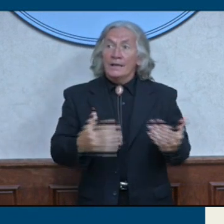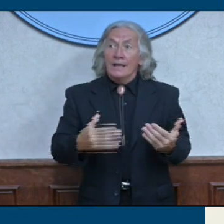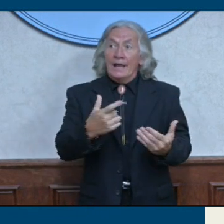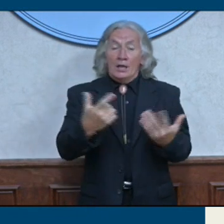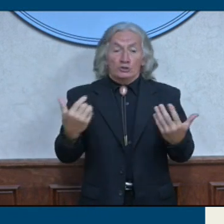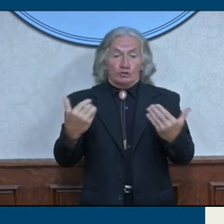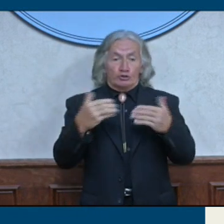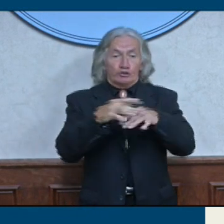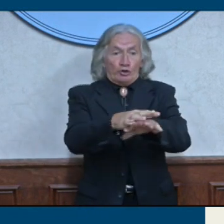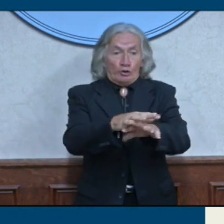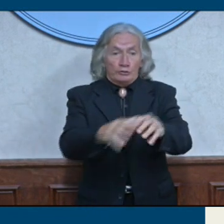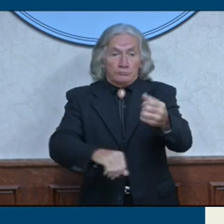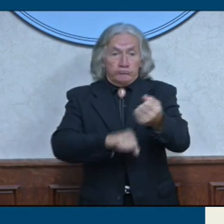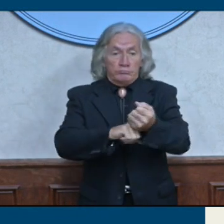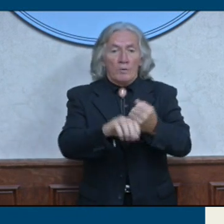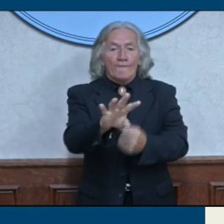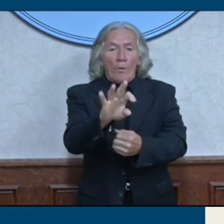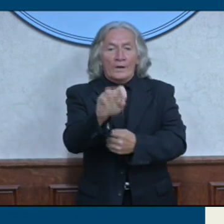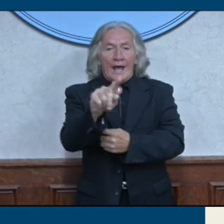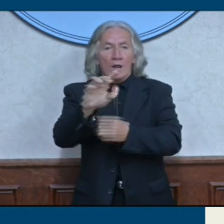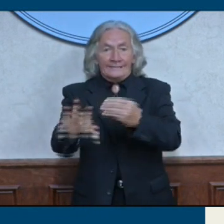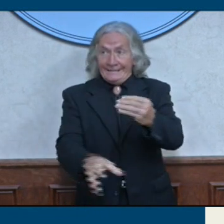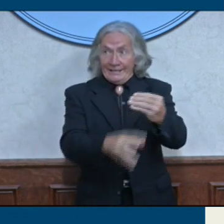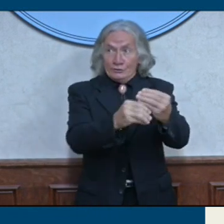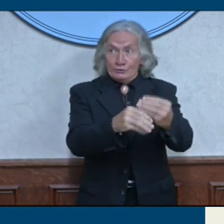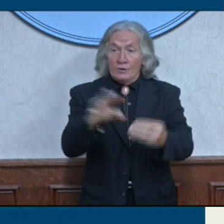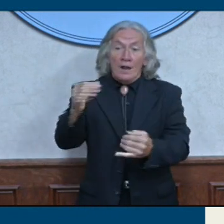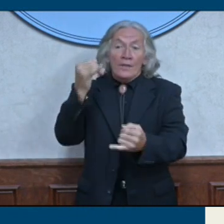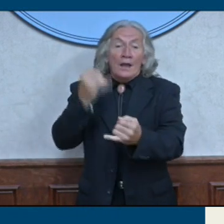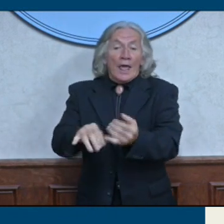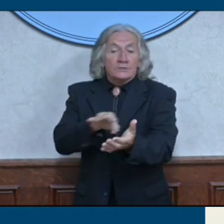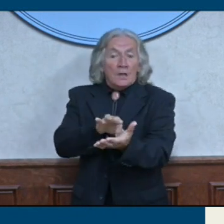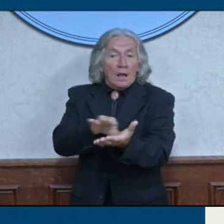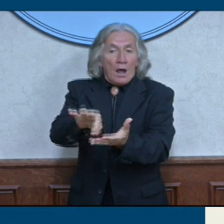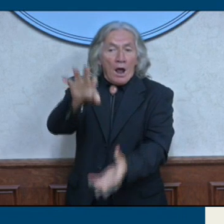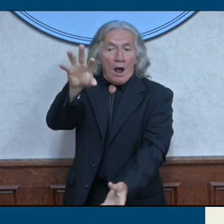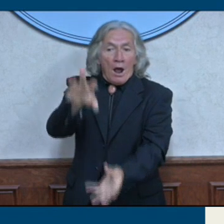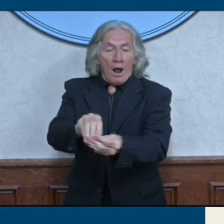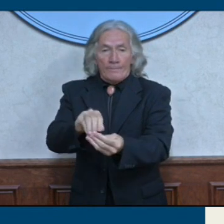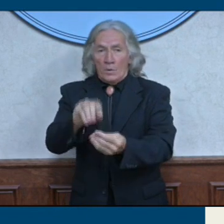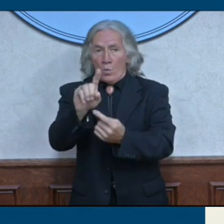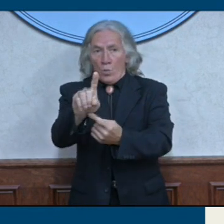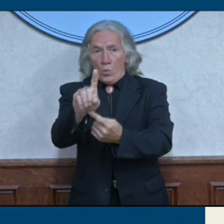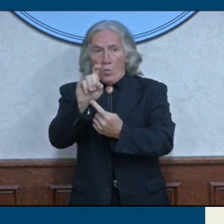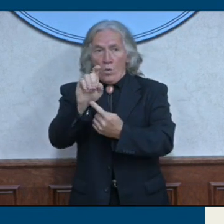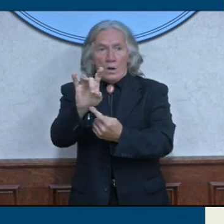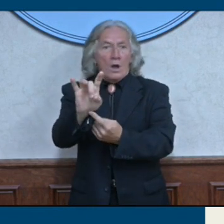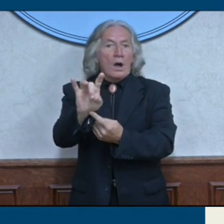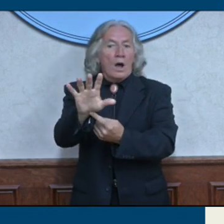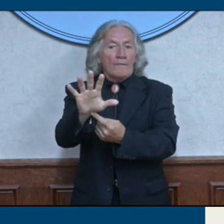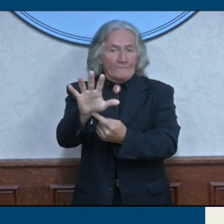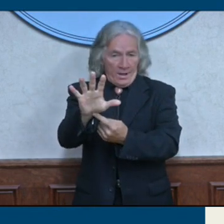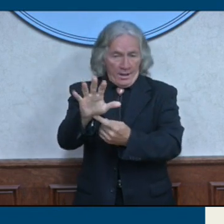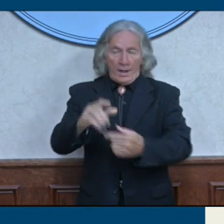AVAILABLE. THEIR TOTAL BEDS AVAILABLE ARE ABOUT 1500 ICU BEDS, ONE 96. THEY CAN SURGE